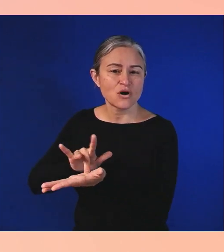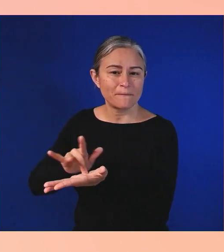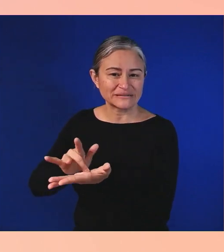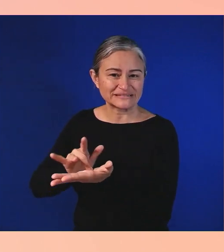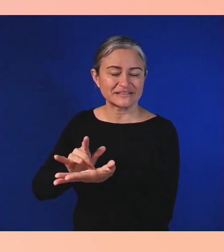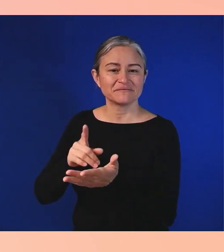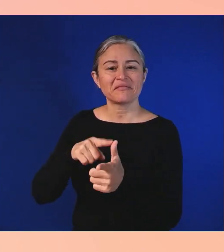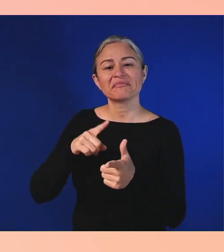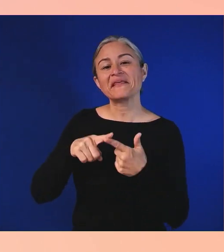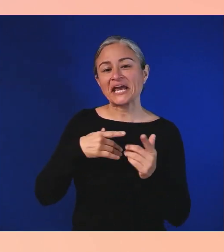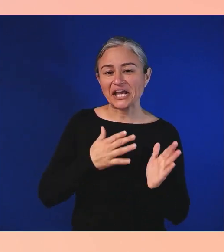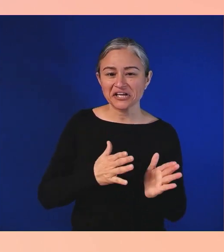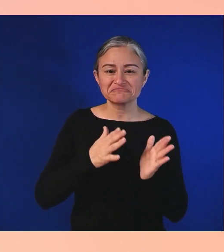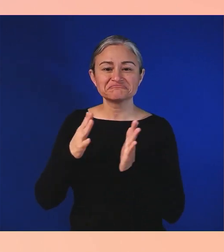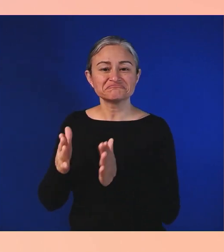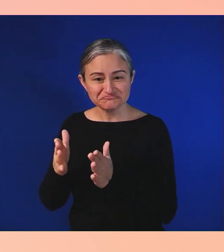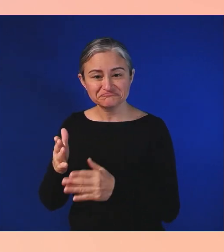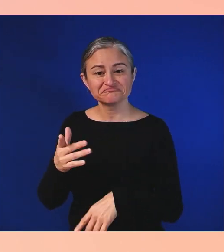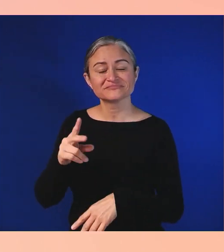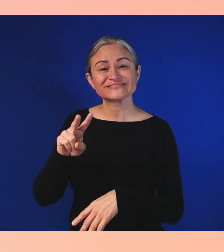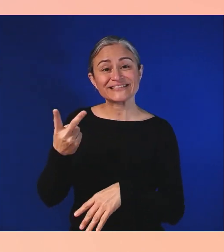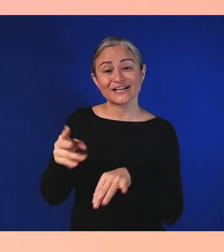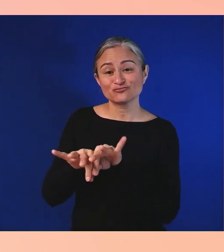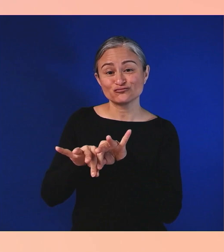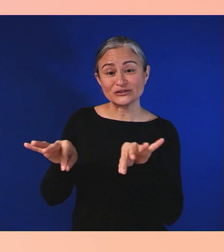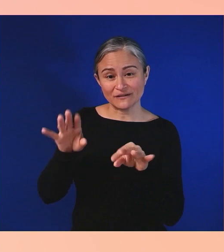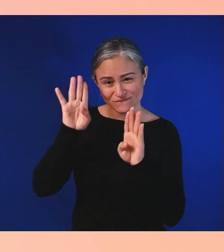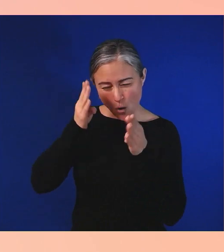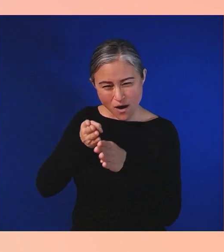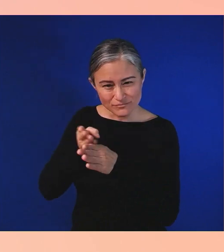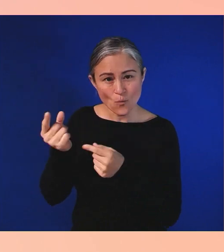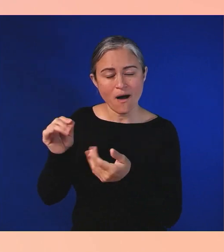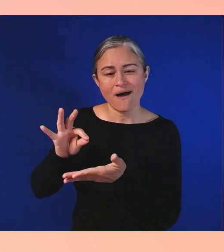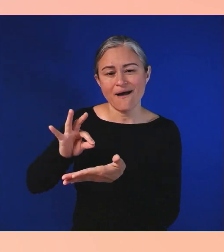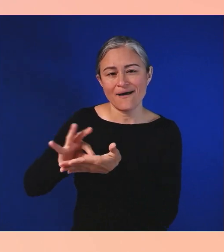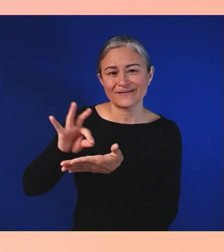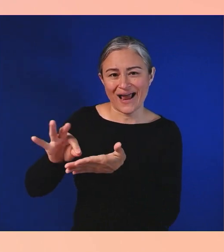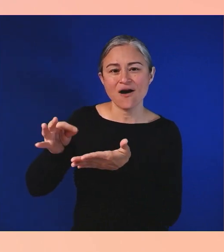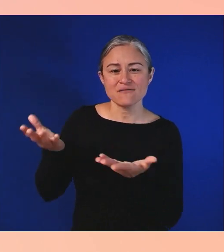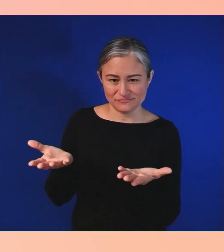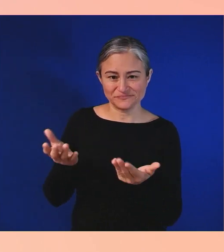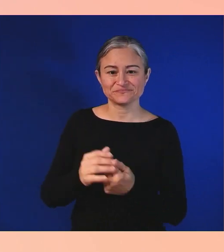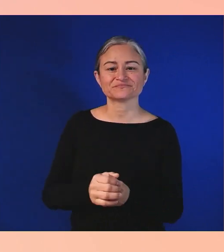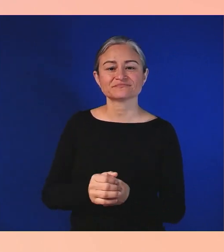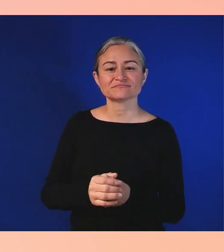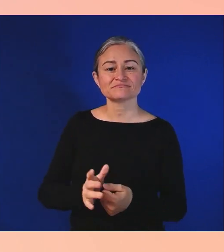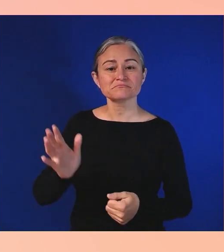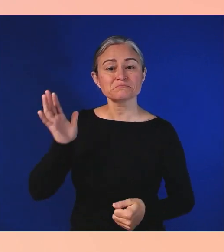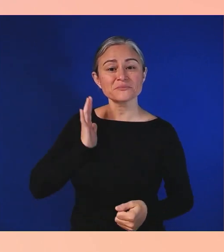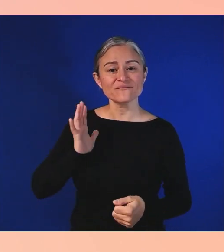a job in the State Bank of India in the year 2009, and at present, I work as a manager in